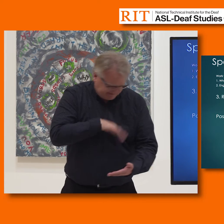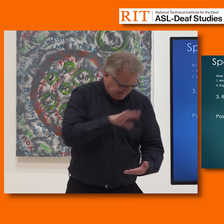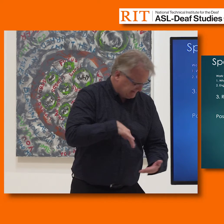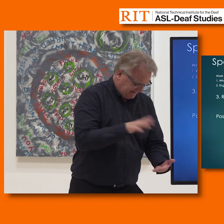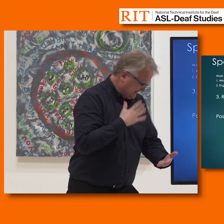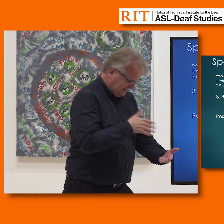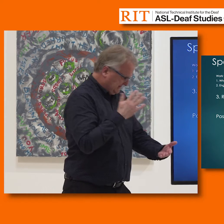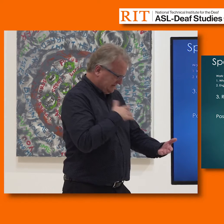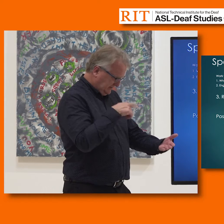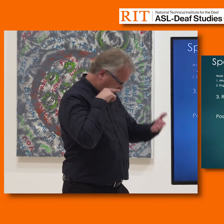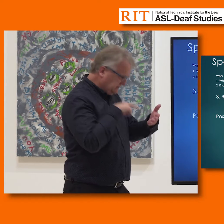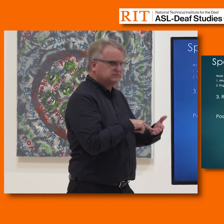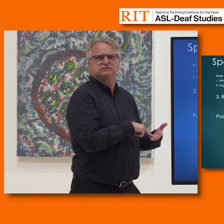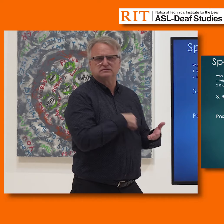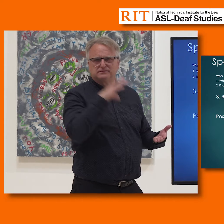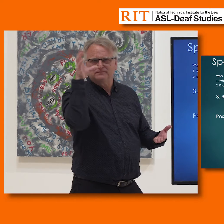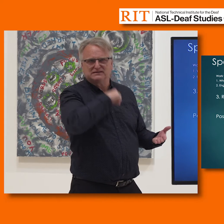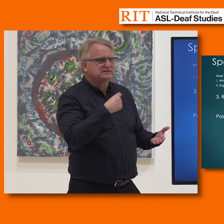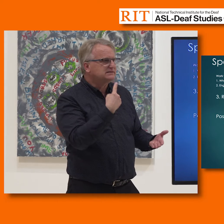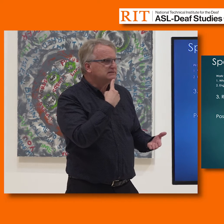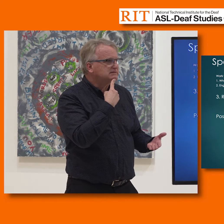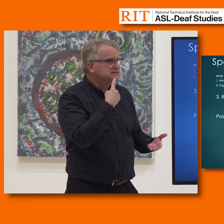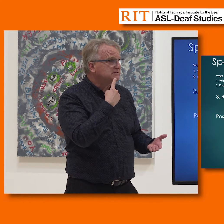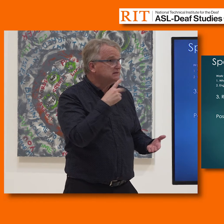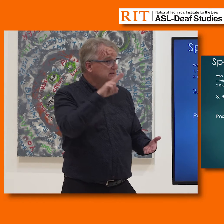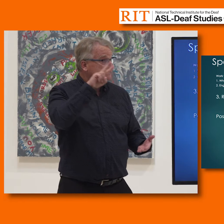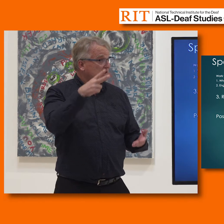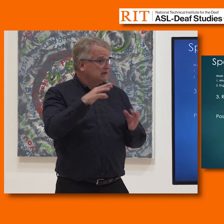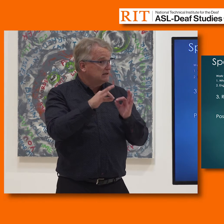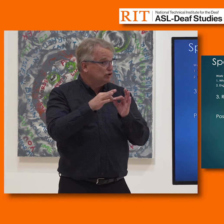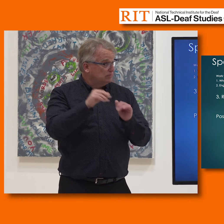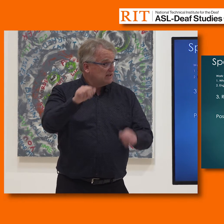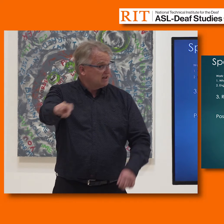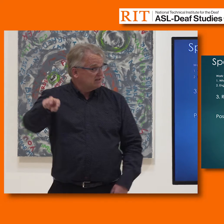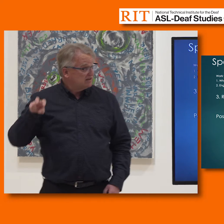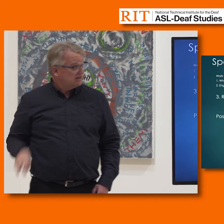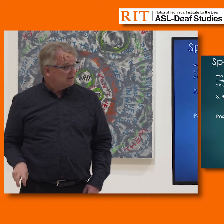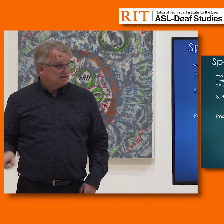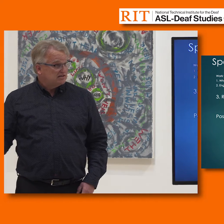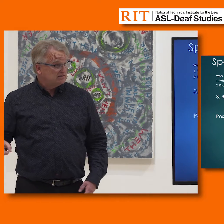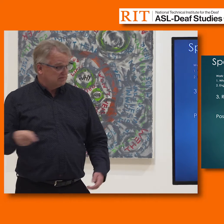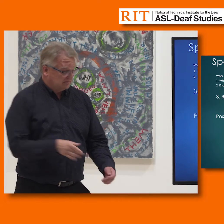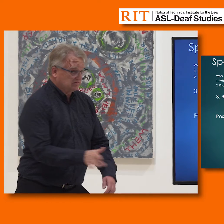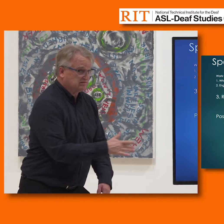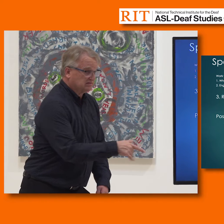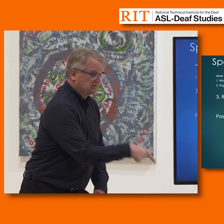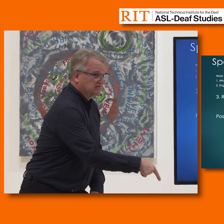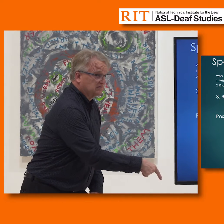on--on the third paragraph. And by the time you find that spot in the book or the manual as a Deaf person, you've missed